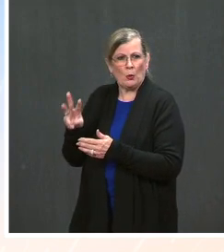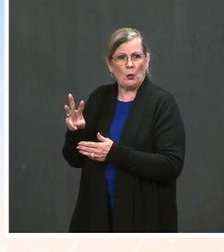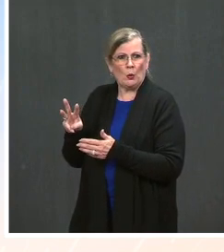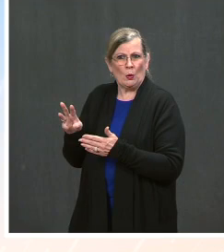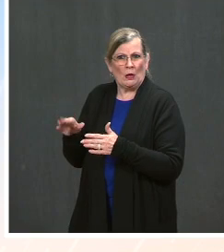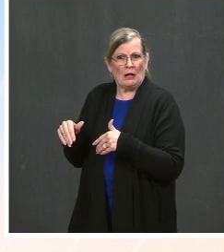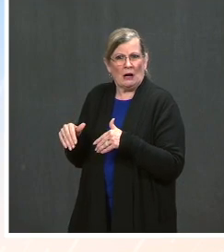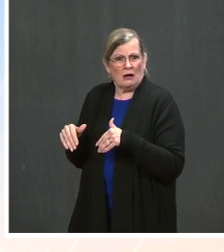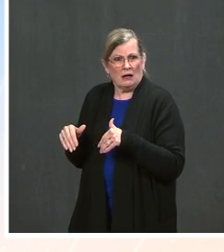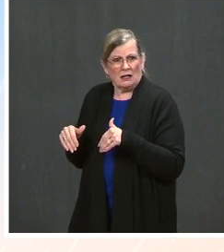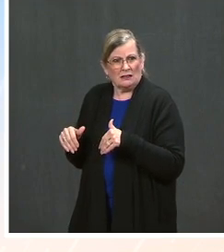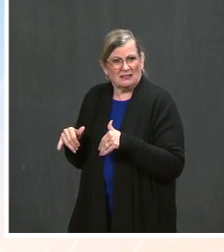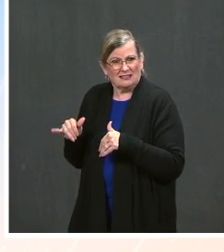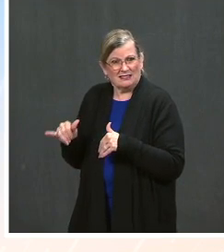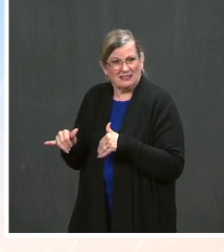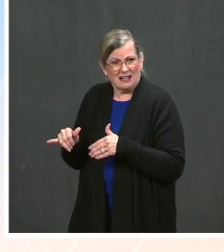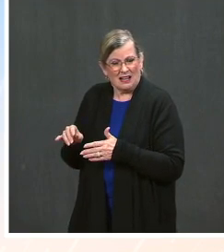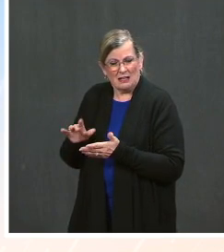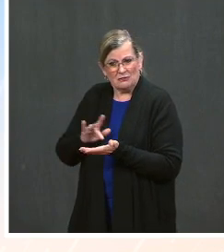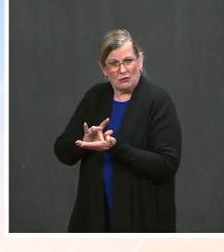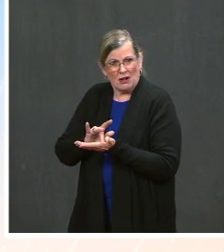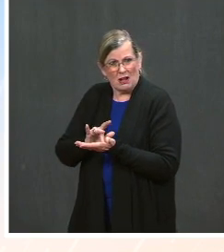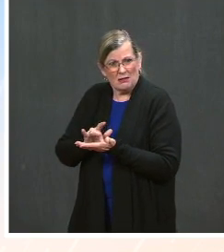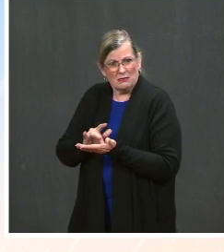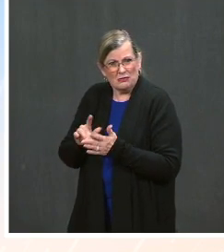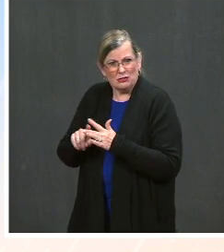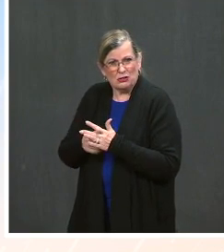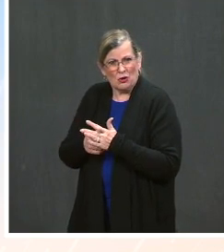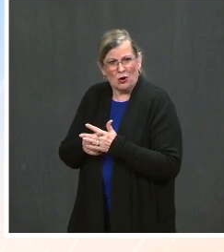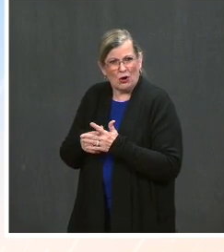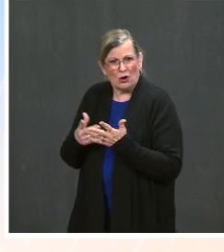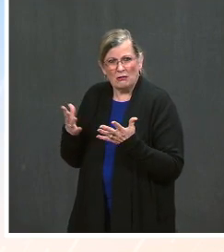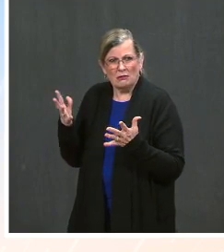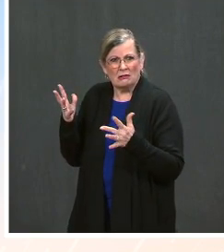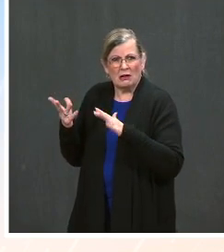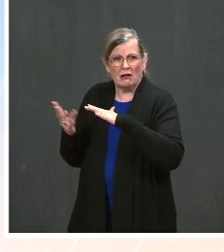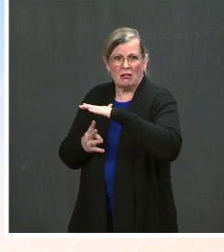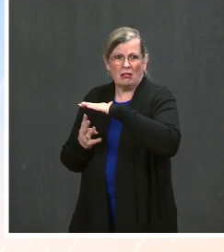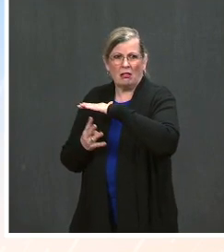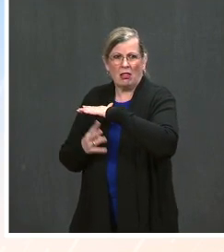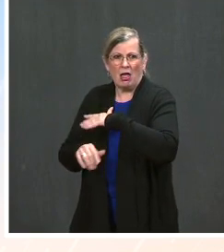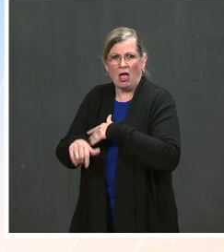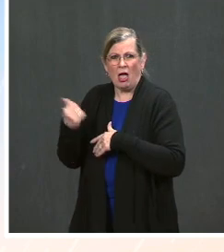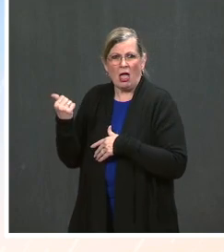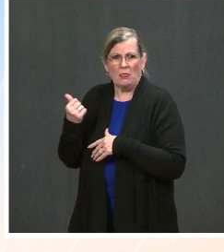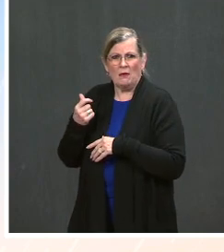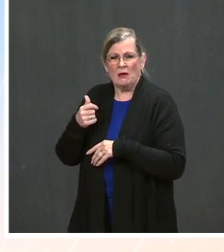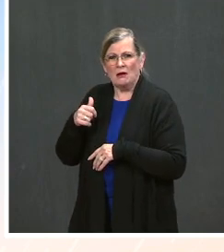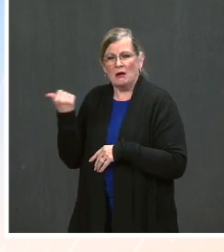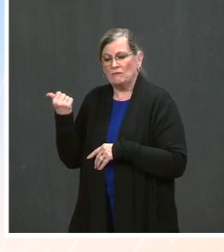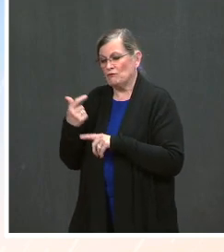could come across the southern border. I know Manchin and Portman have a bill on this. Ms. Psaki: Yeah. The Press: Does the President support